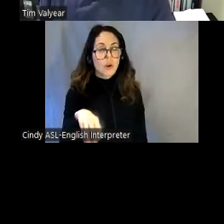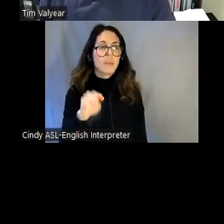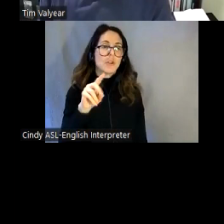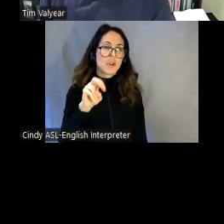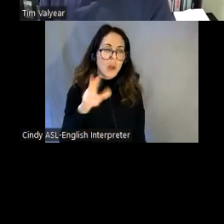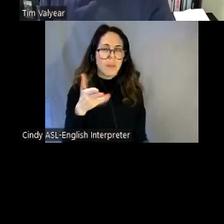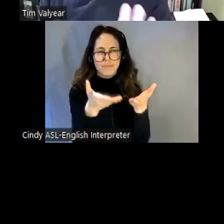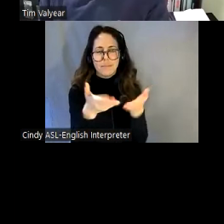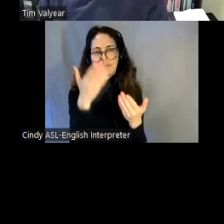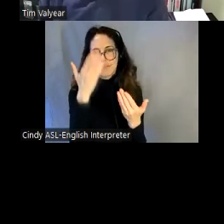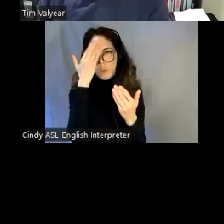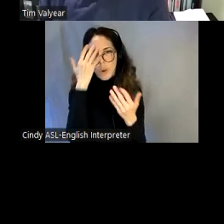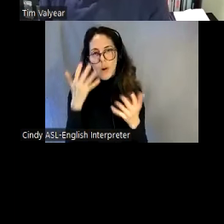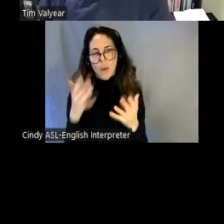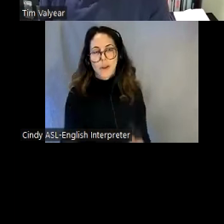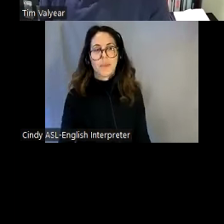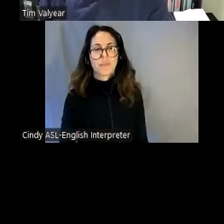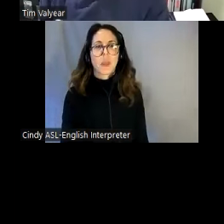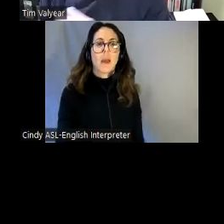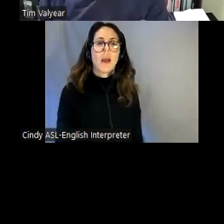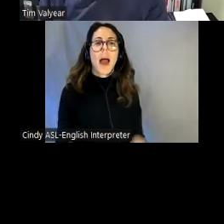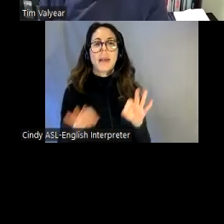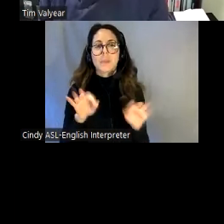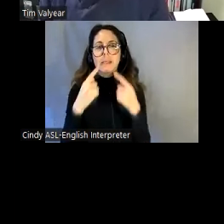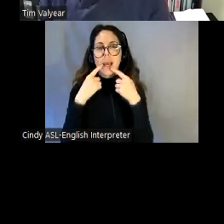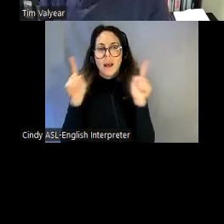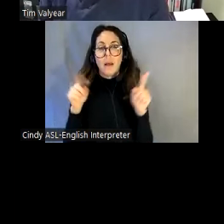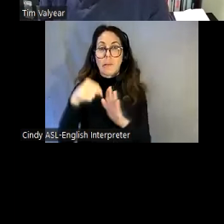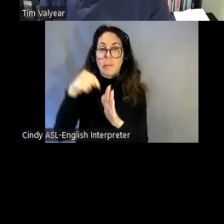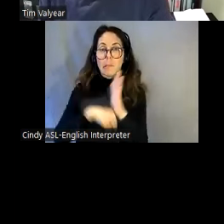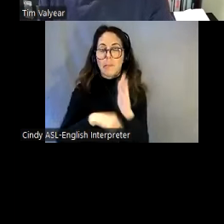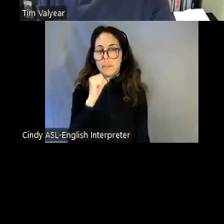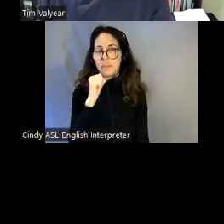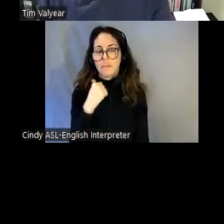Health Canada approved these six vaccines. Pfizer and